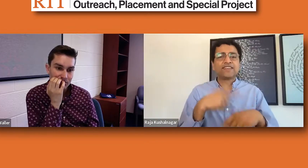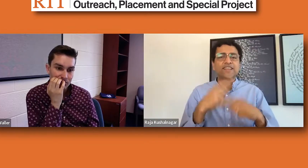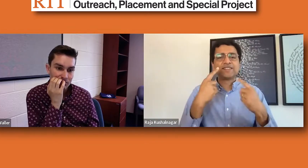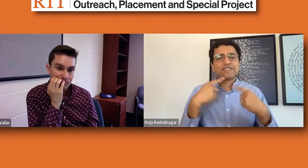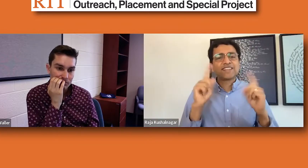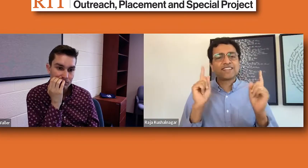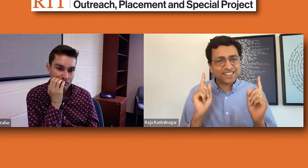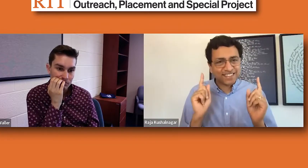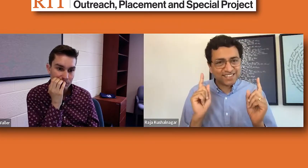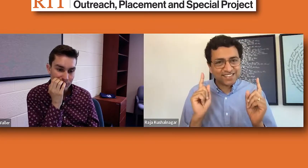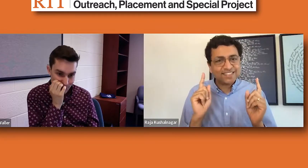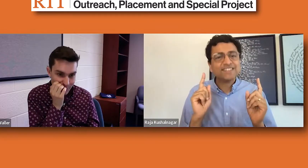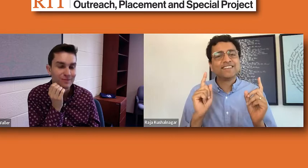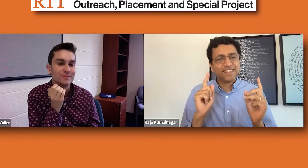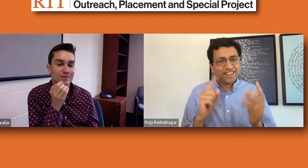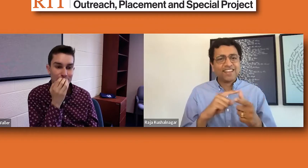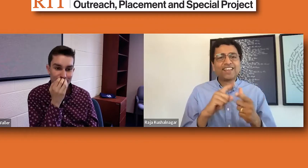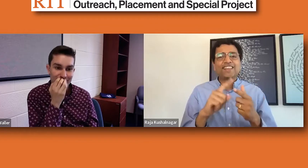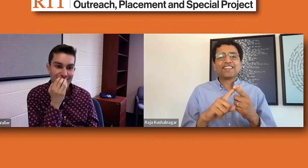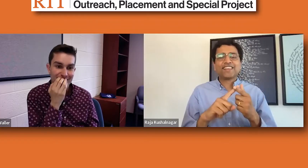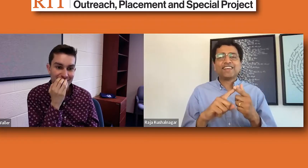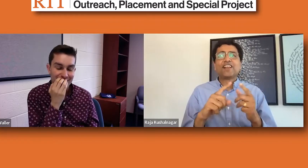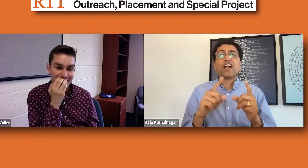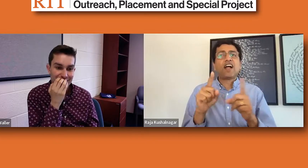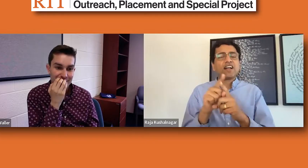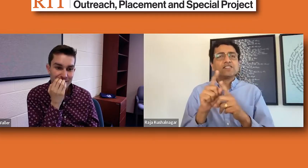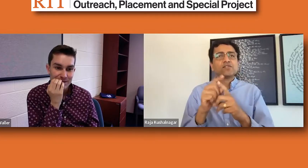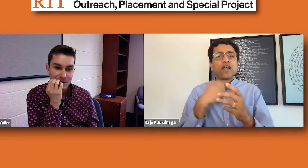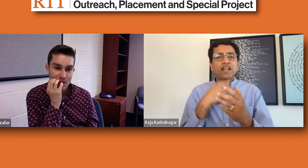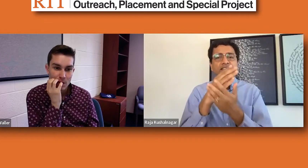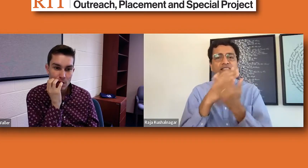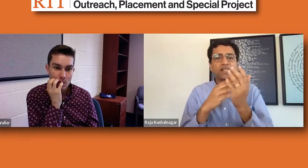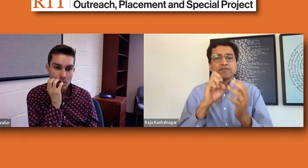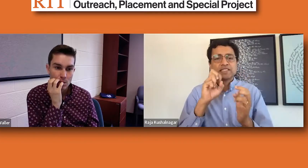So there's a lot of trial and error, and those trials and errors will lead to some successes.